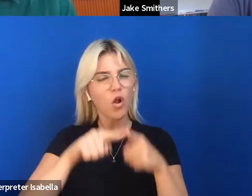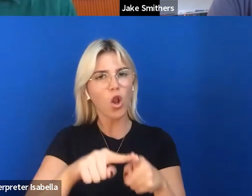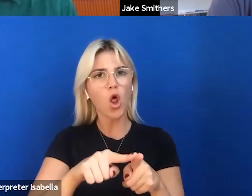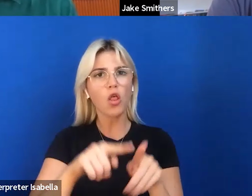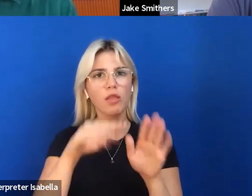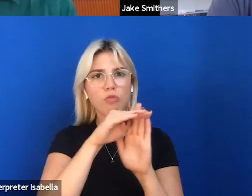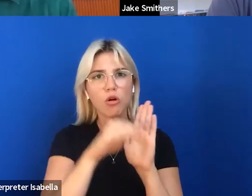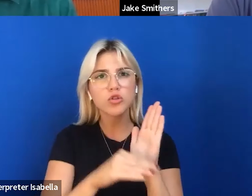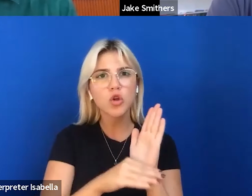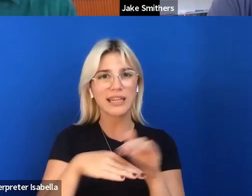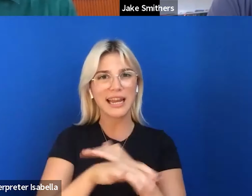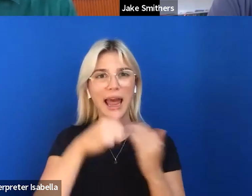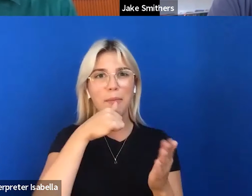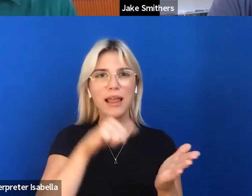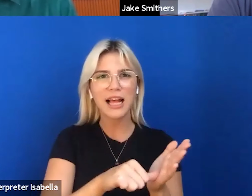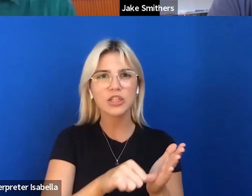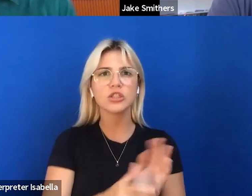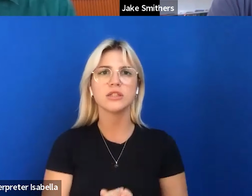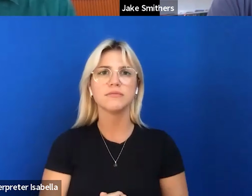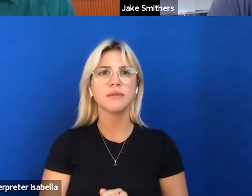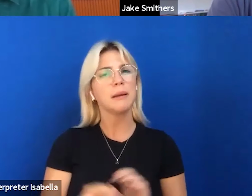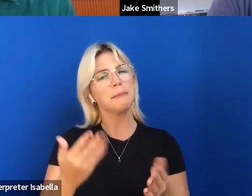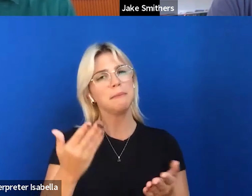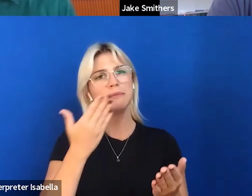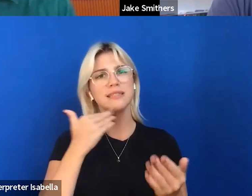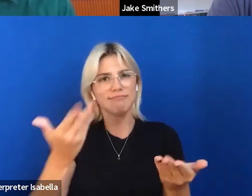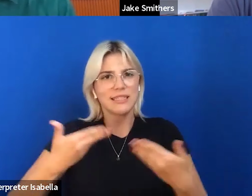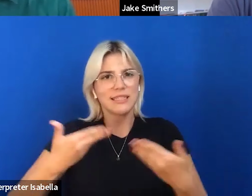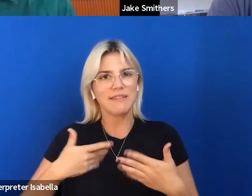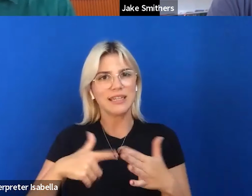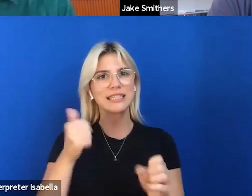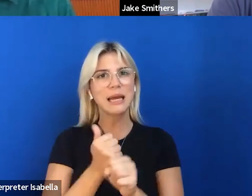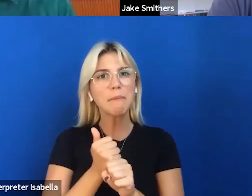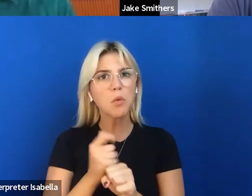And can you please give us an example of what happens if an applicant is working with First